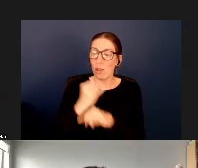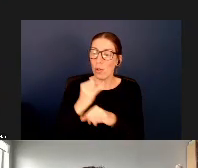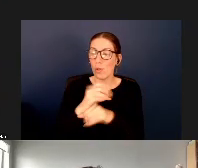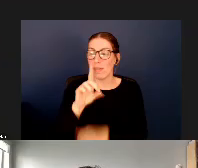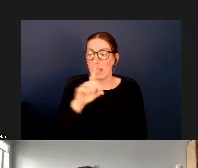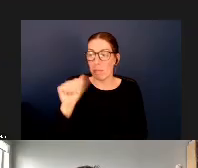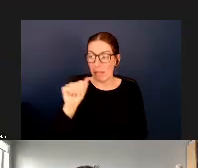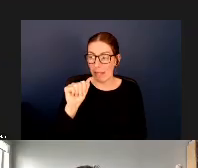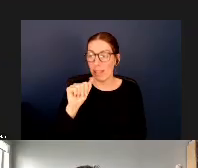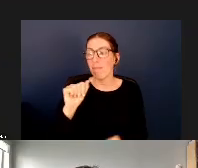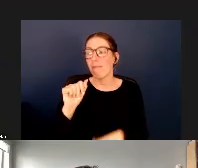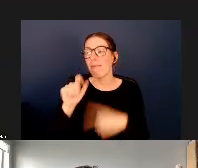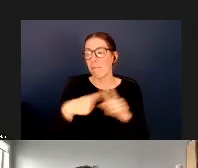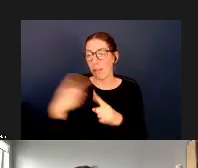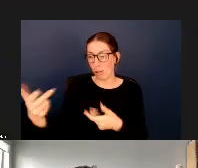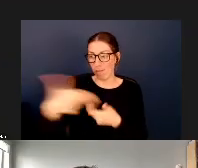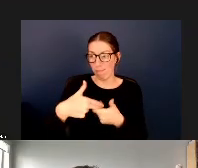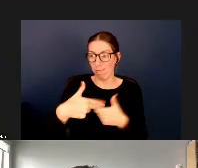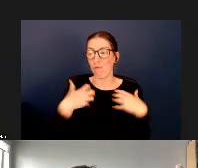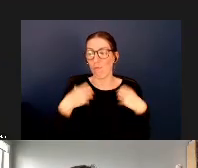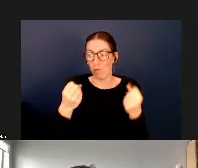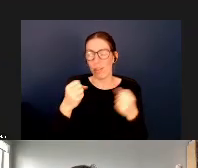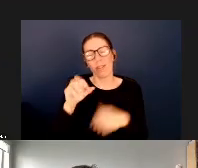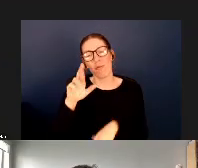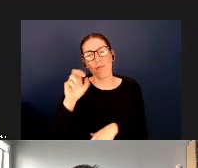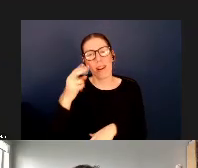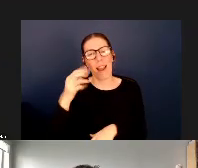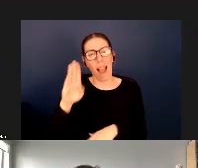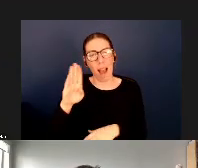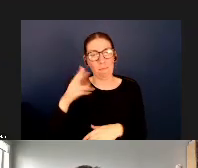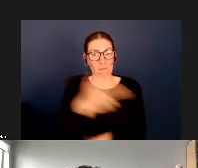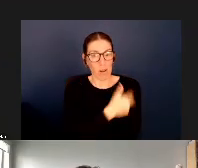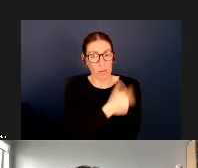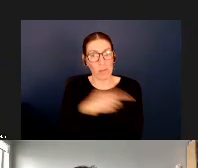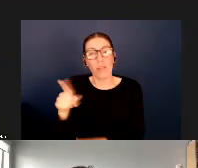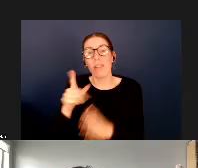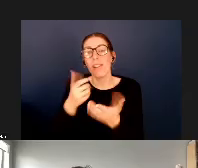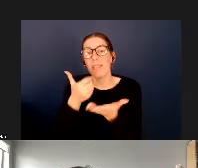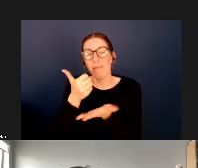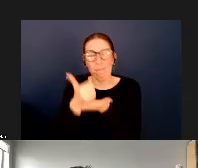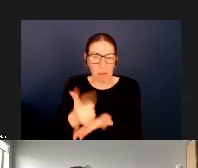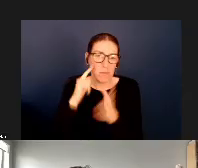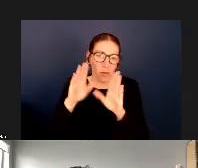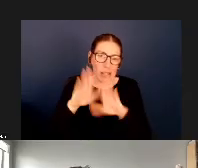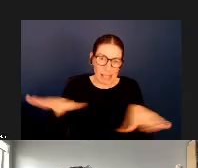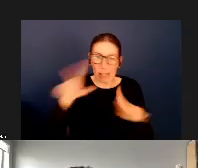Rehabilitation Hospital. She conducts pediatric disability and rehabilitation research there. And